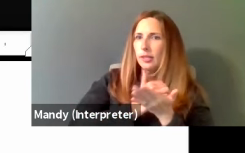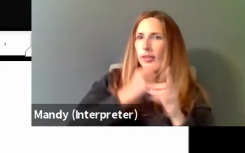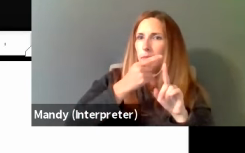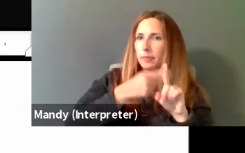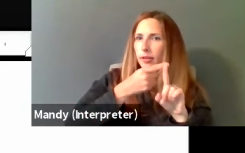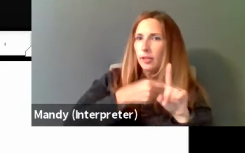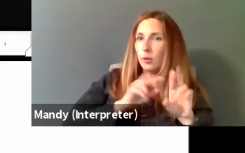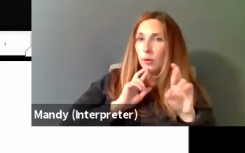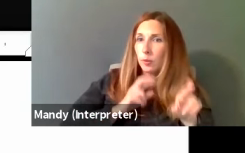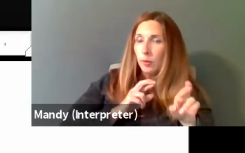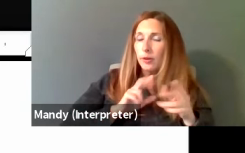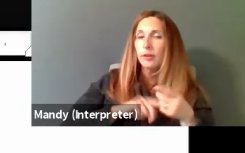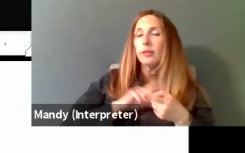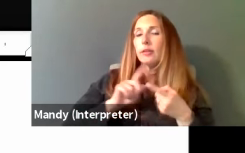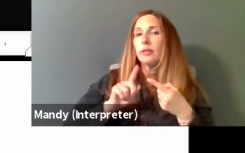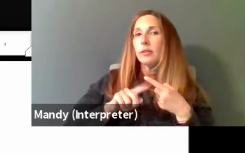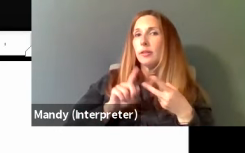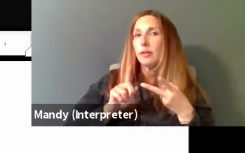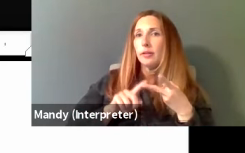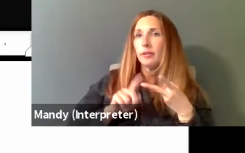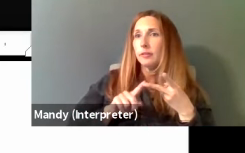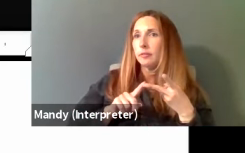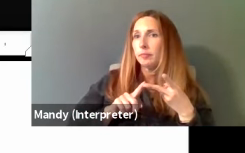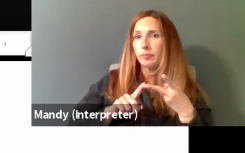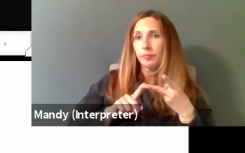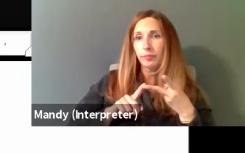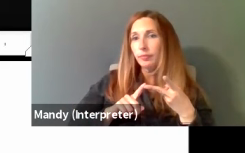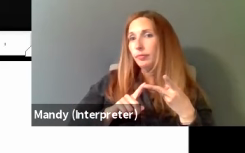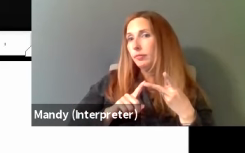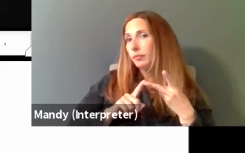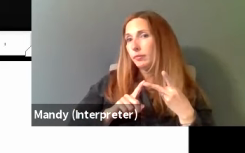someone who's it may be connected with some of your training